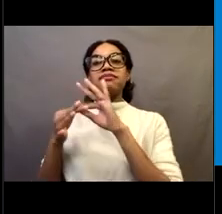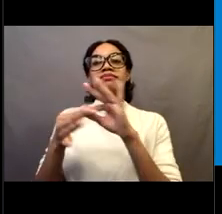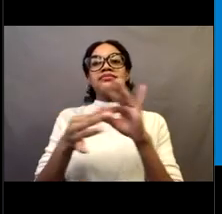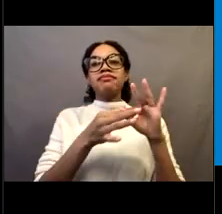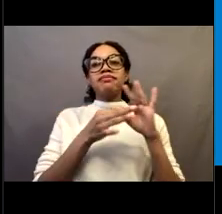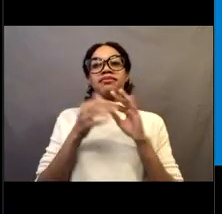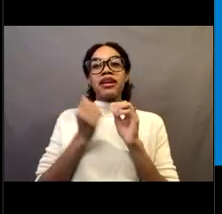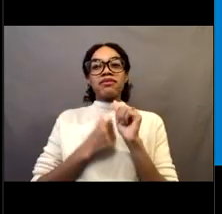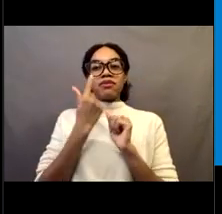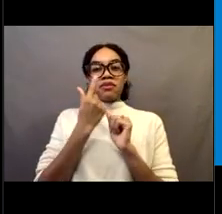and helps connect people to all that NOAA does.